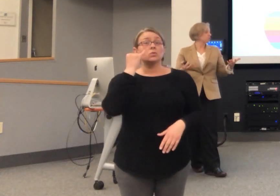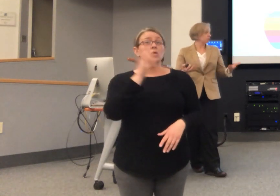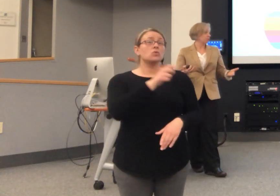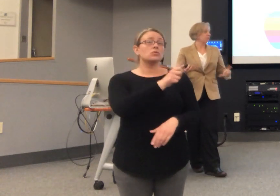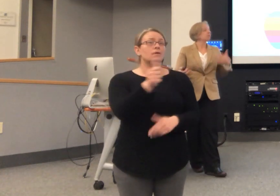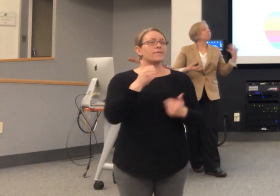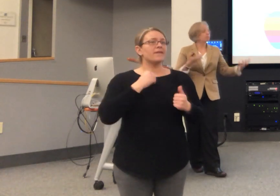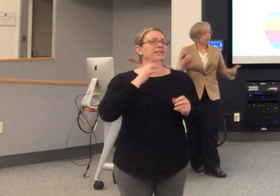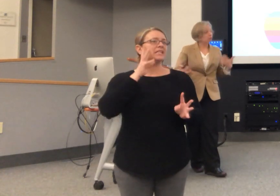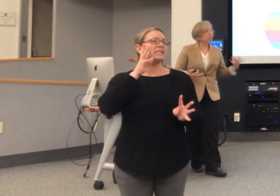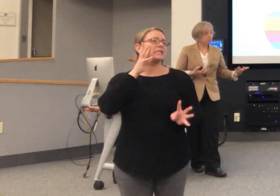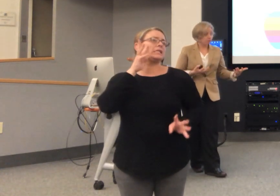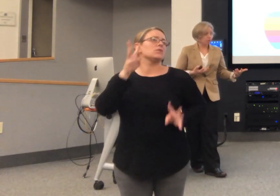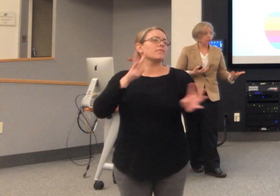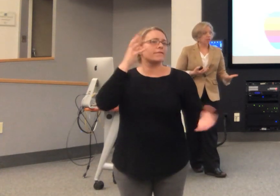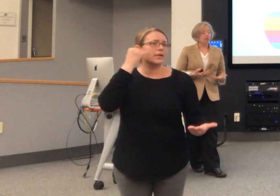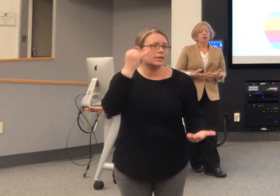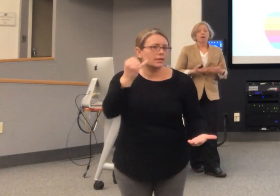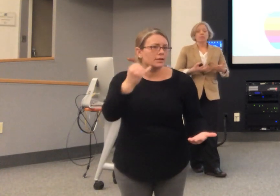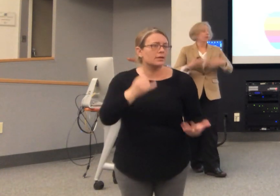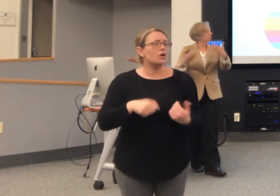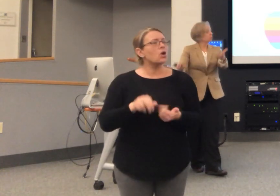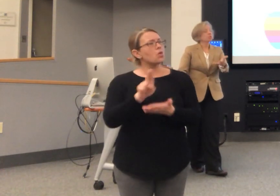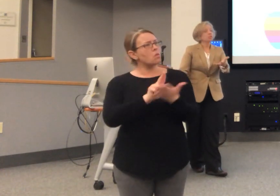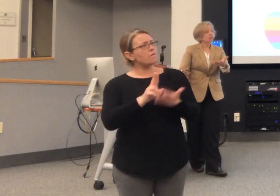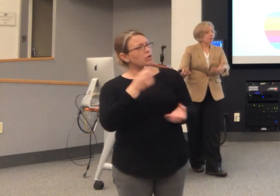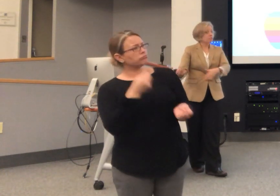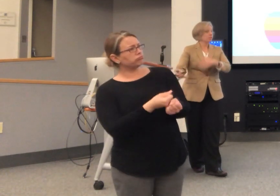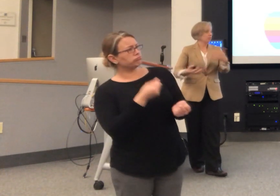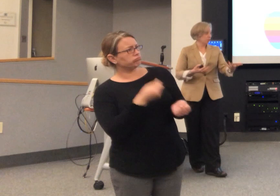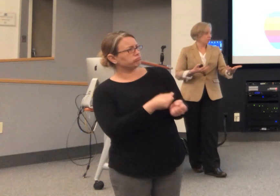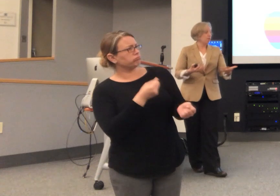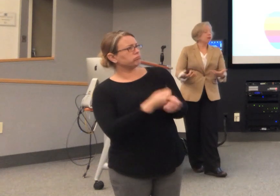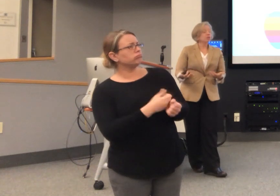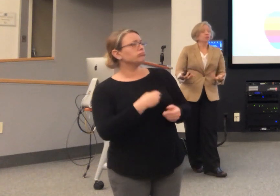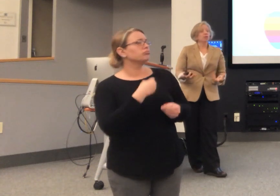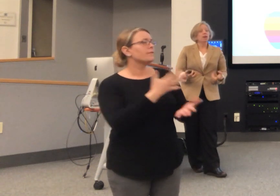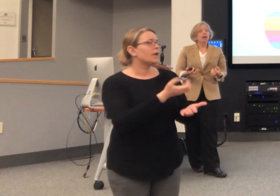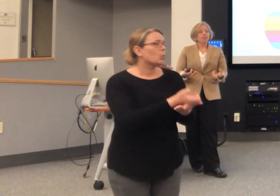Resources, they might buy equipment for it, they might give you a leave of absence or a sabbatical.